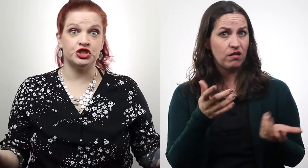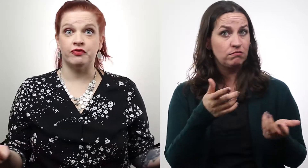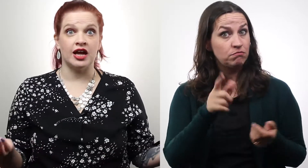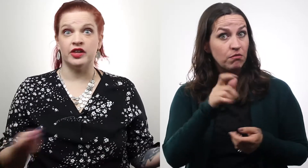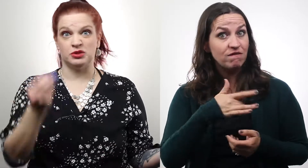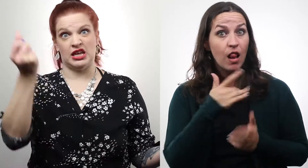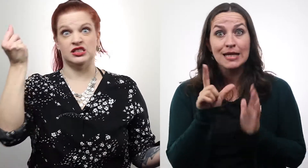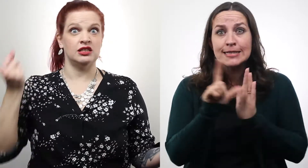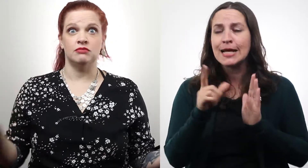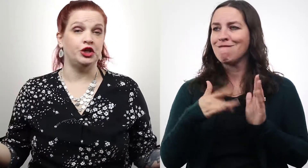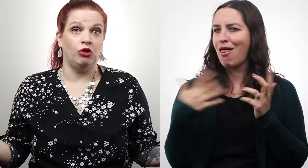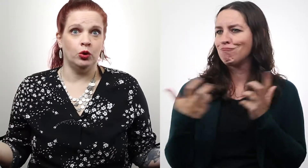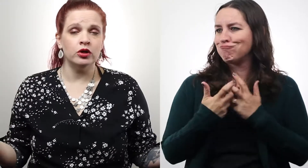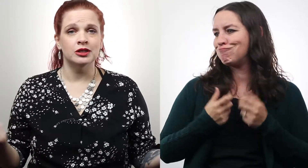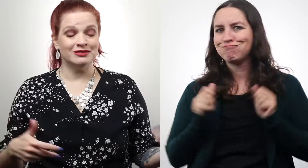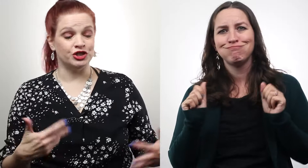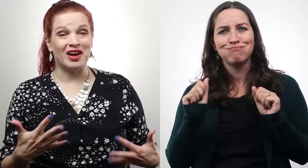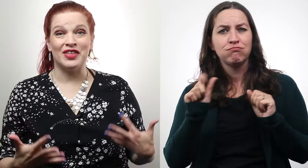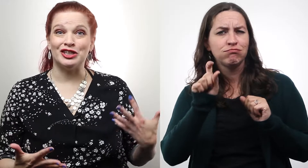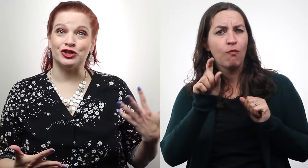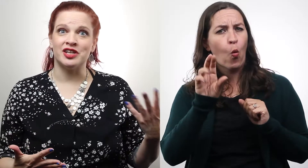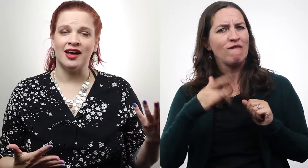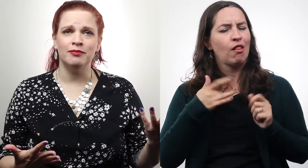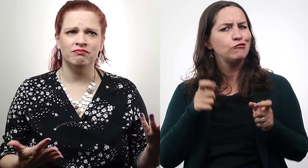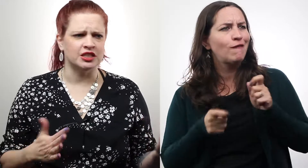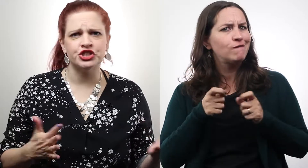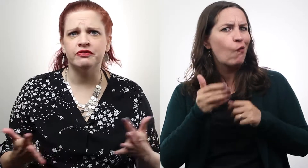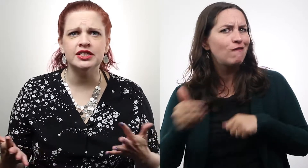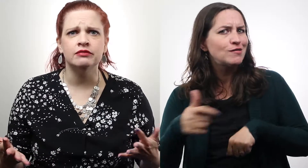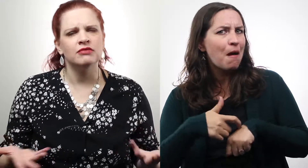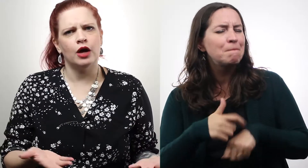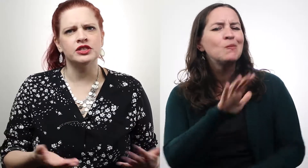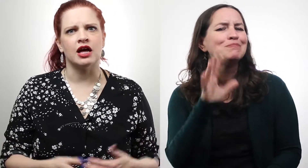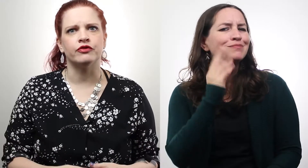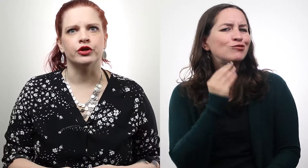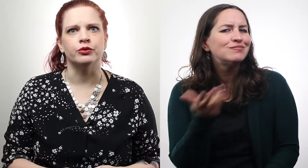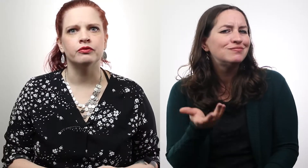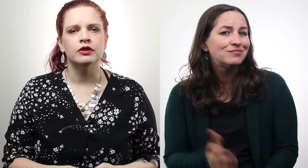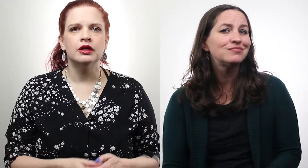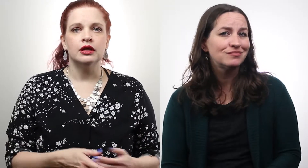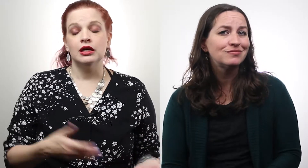did you find that it was instant and you knew? Did you find that it took time, that it shifted? How was that for you?